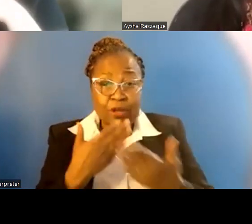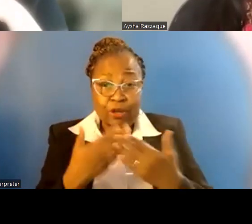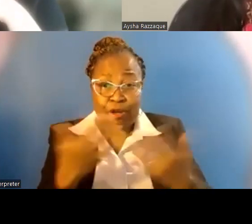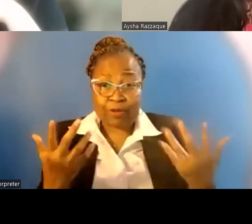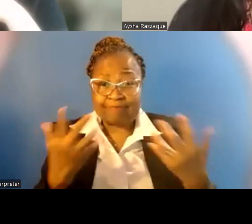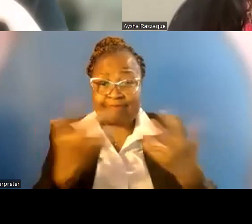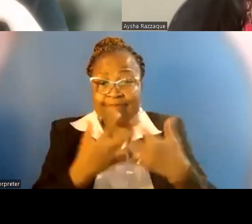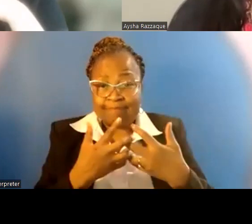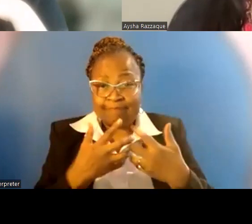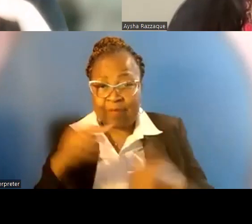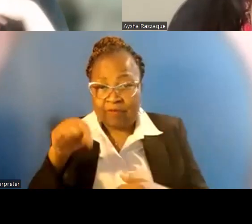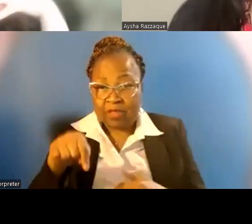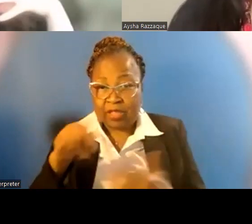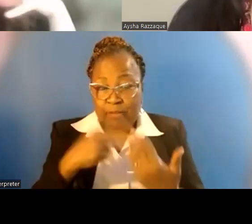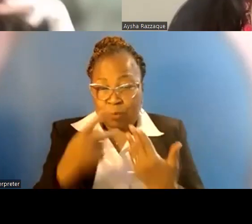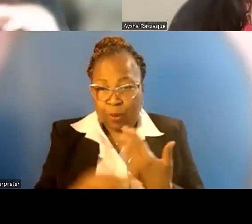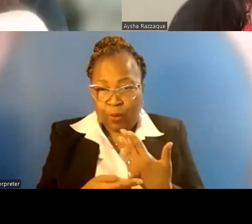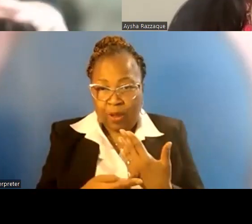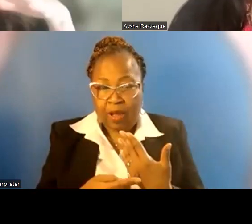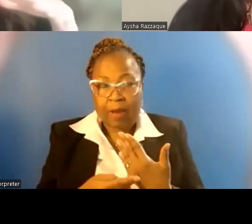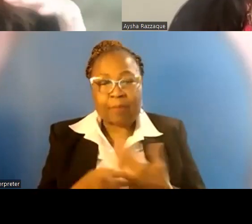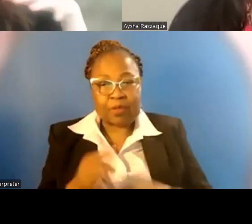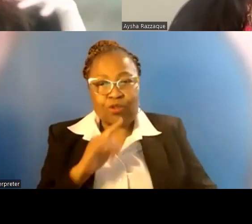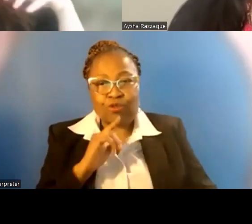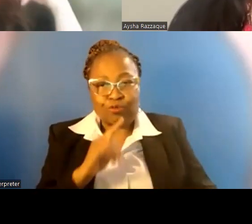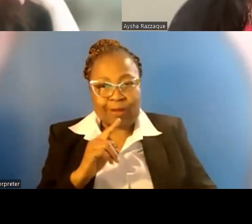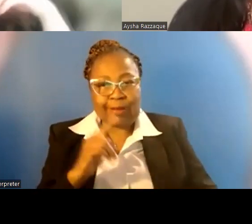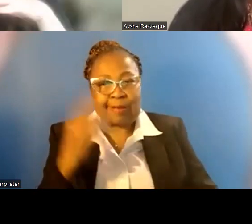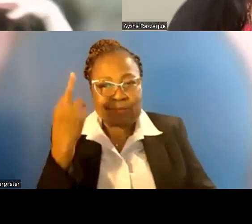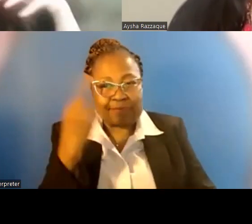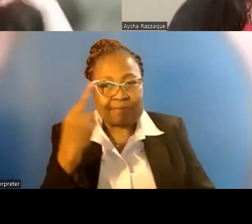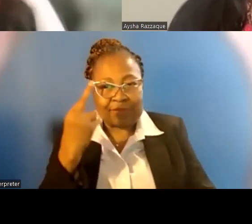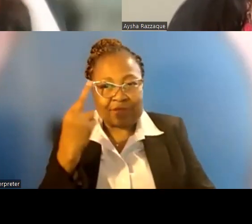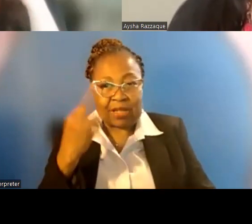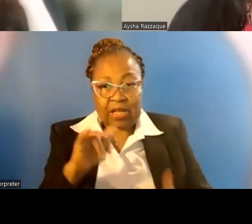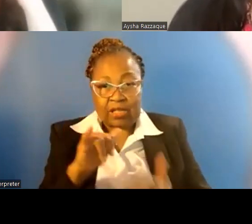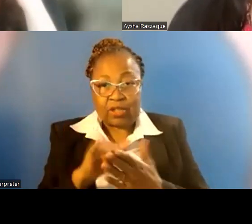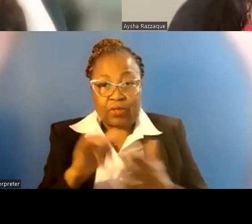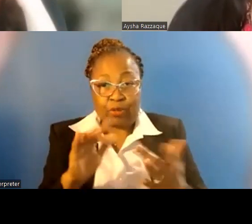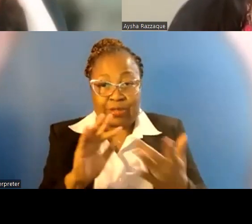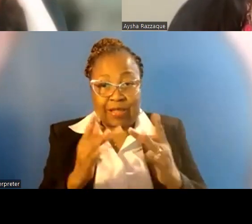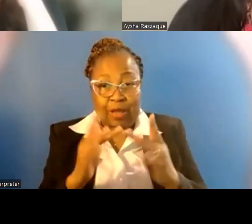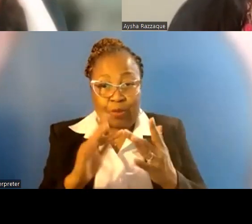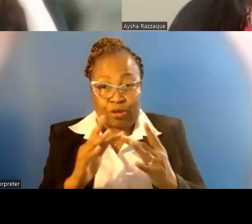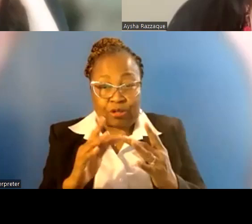So definitely utilizing those networks of connection is important too.